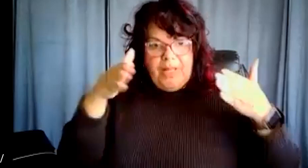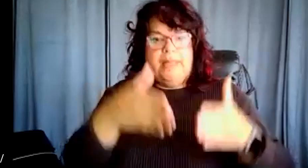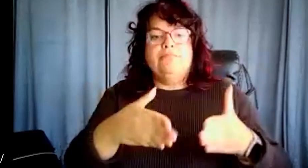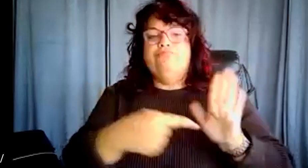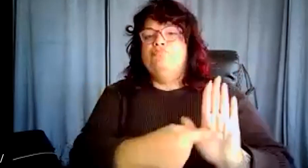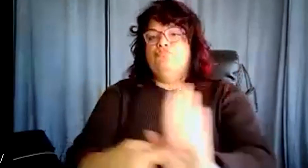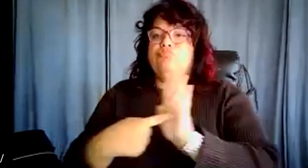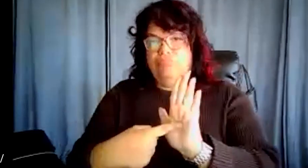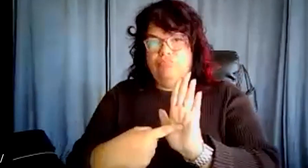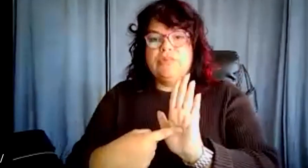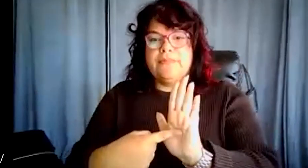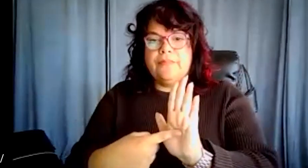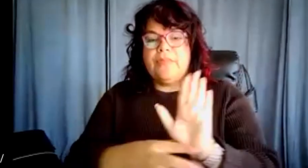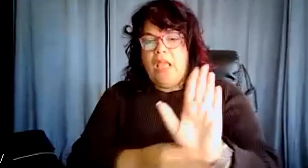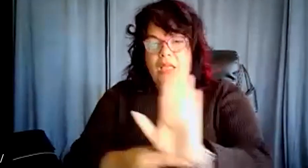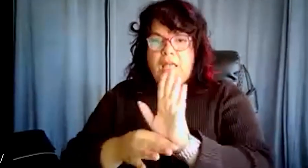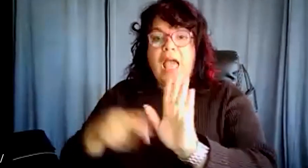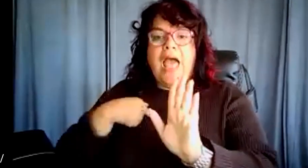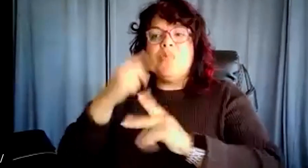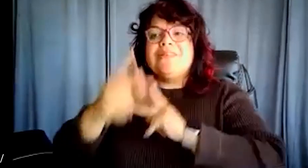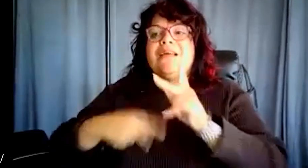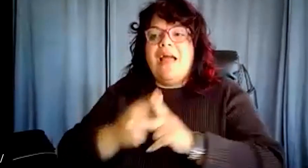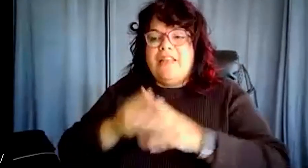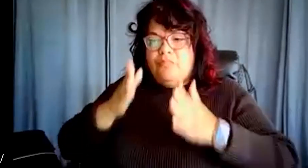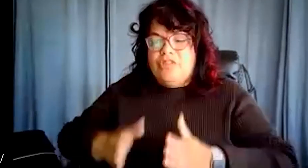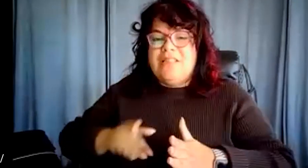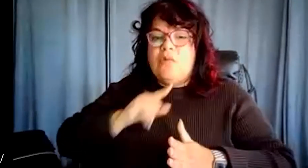I was the type of person who was centering on the conversation around disability rights.